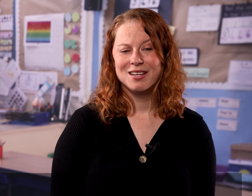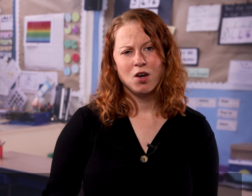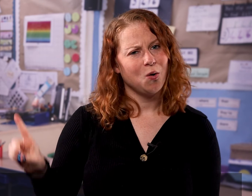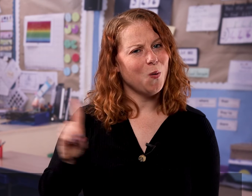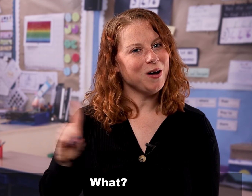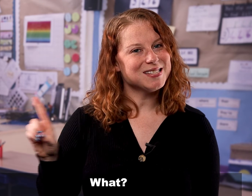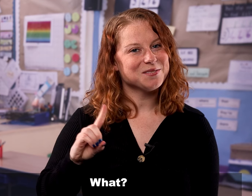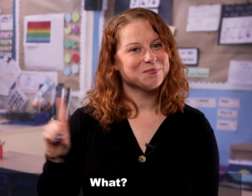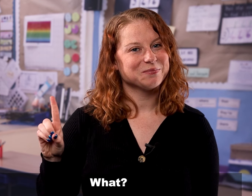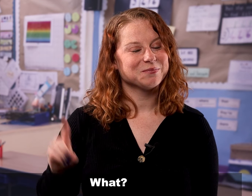What